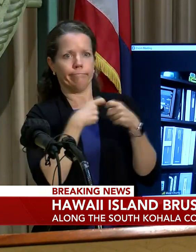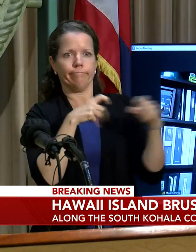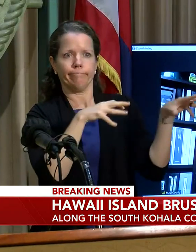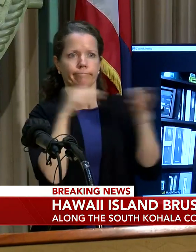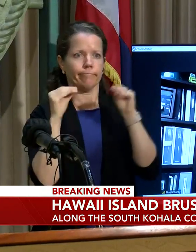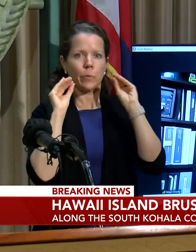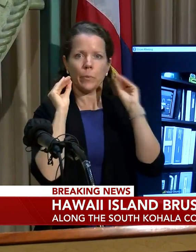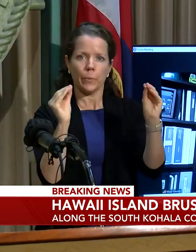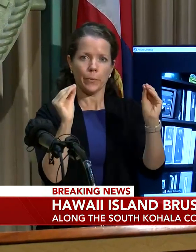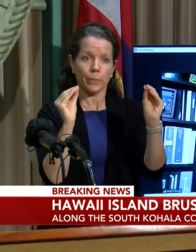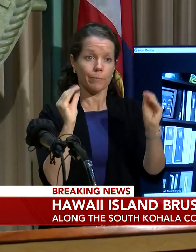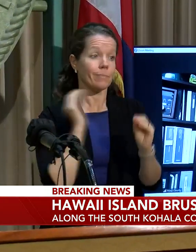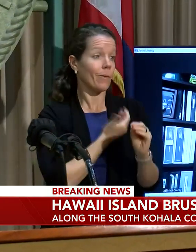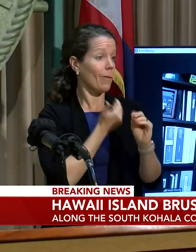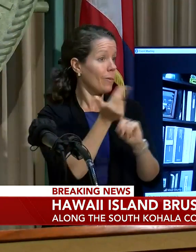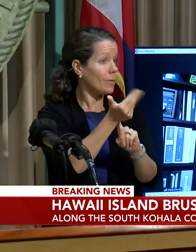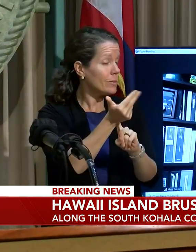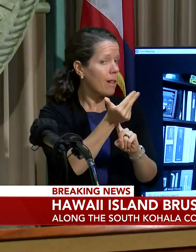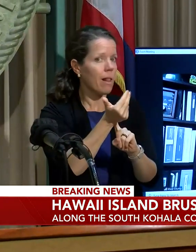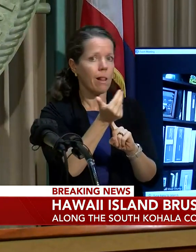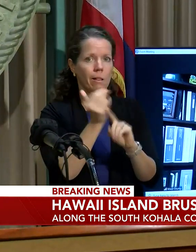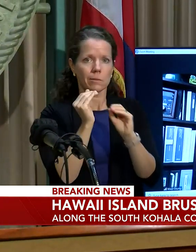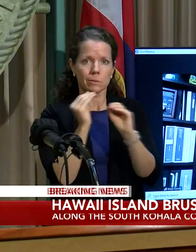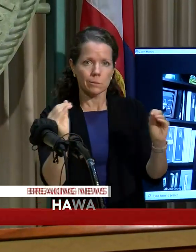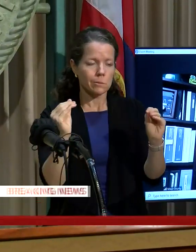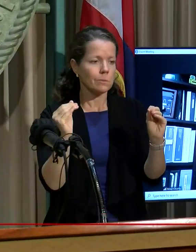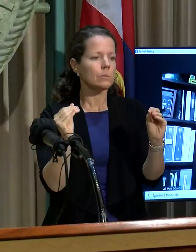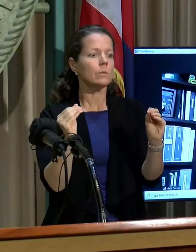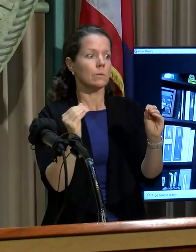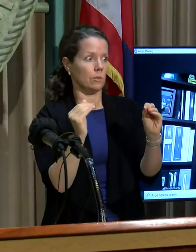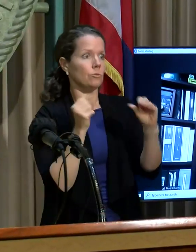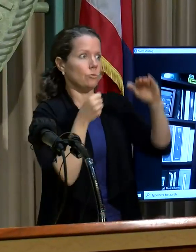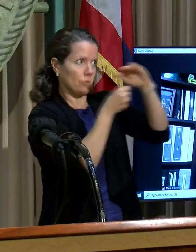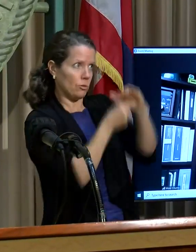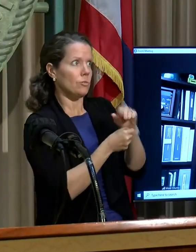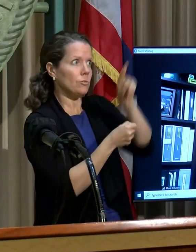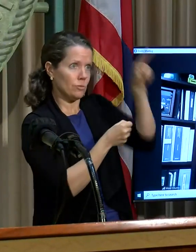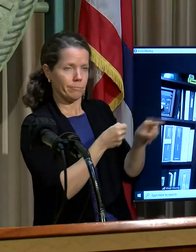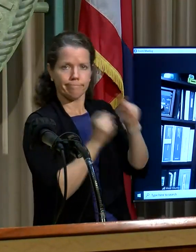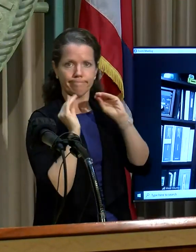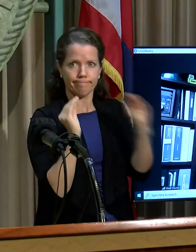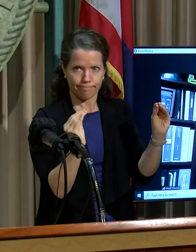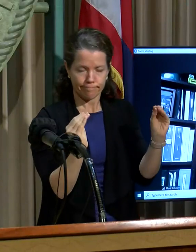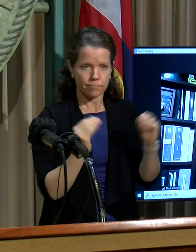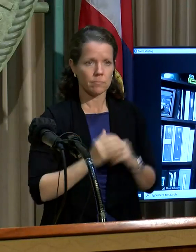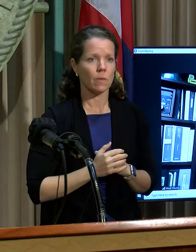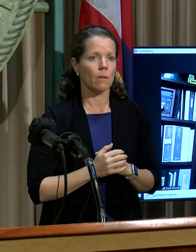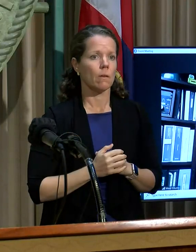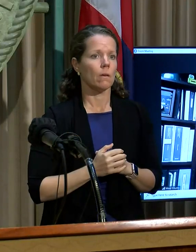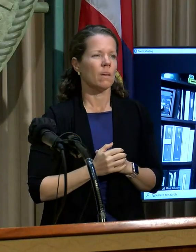SIDE OF OUR ISLAND, LAHAINA AREA, WAS SIDE OF OUR ISLAND, LAHAINA AREA, WAS CUT SIDE OF OUR ISLAND, LAHAINA AREA, WAS CUT OFF. AREA, WAS CUT OFF. AREA, WAS CUT OFF. ONLY AREA, WAS CUT OFF. ONLY ONE AREA, WAS CUT OFF. ONLY ONE ROAD AREA, WAS CUT OFF. ONLY ONE ROAD WAS AREA, WAS CUT OFF. ONLY ONE ROAD WAS ABLE AREA, WAS CUT OFF. ONLY ONE ROAD WAS ABLE TO AREA, WAS CUT OFF. ONLY ONE ROAD WAS ABLE TO BE ONLY ONE ROAD WAS ABLE TO BE ONLY ONE ROAD WAS ABLE TO BE TRAVELED ONLY ONE ROAD WAS ABLE TO BE TRAVELED IN ONLY ONE ROAD WAS ABLE TO BE TRAVELED IN AND ONLY ONE ROAD WAS ABLE TO BE TRAVELED IN AND OUT. TRAVELED IN AND OUT. TRAVELED IN AND OUT. POWER